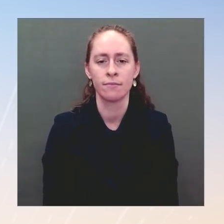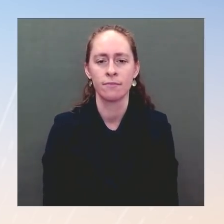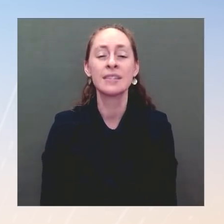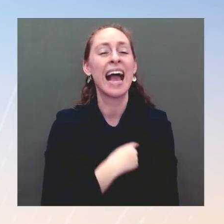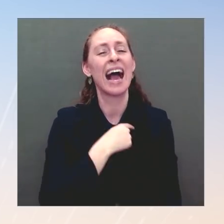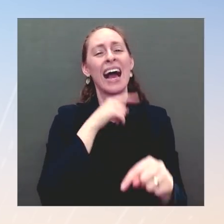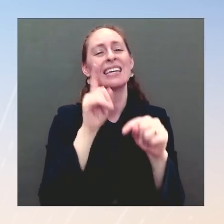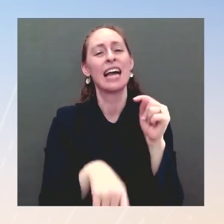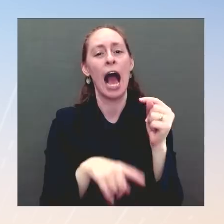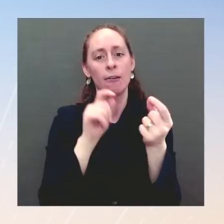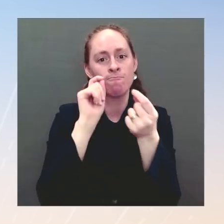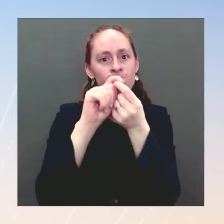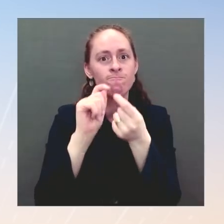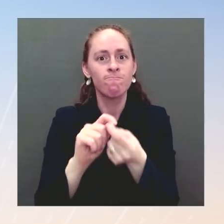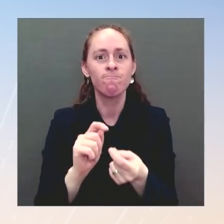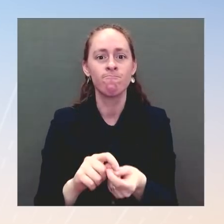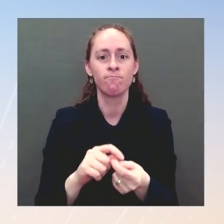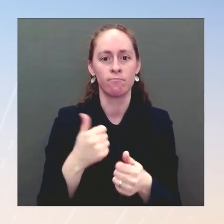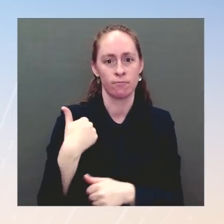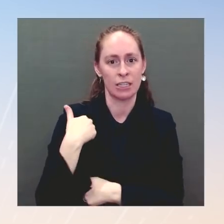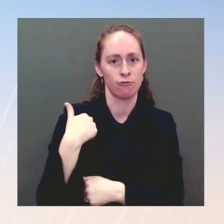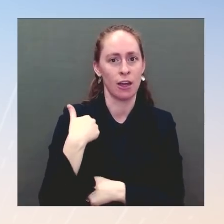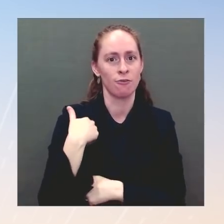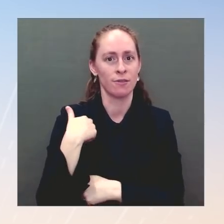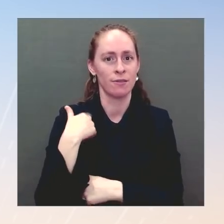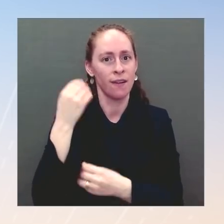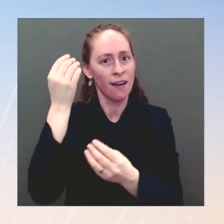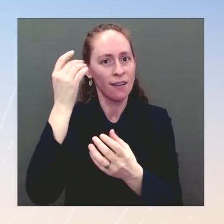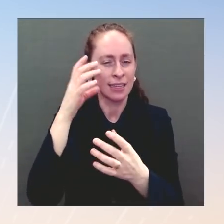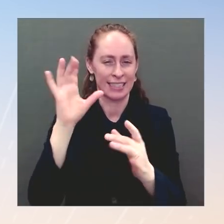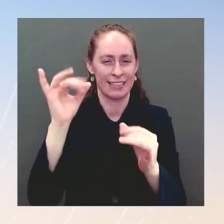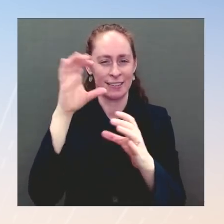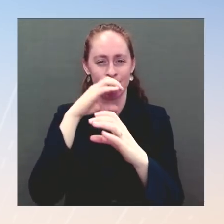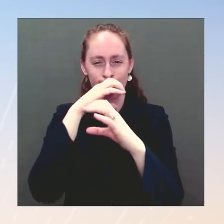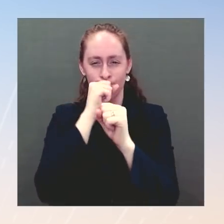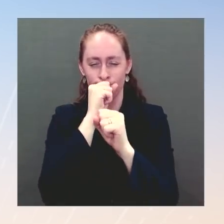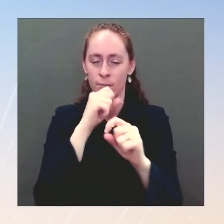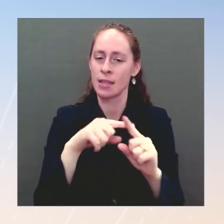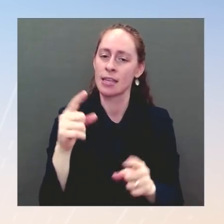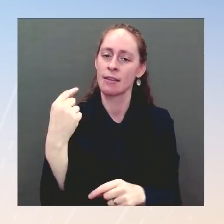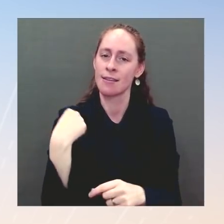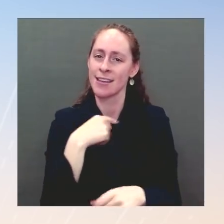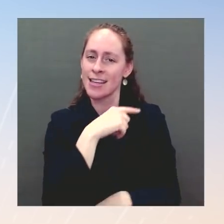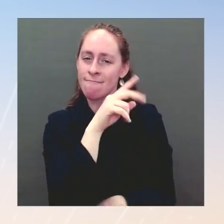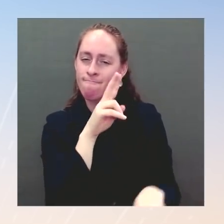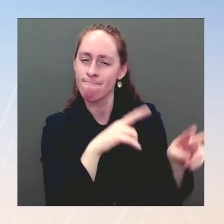But we looked at a couple of steps, including President Putin taking steps, as it relates to the Duma,